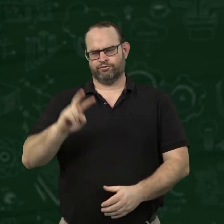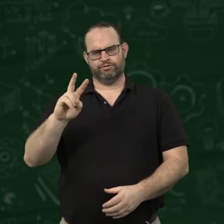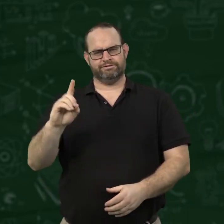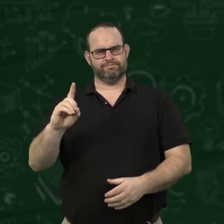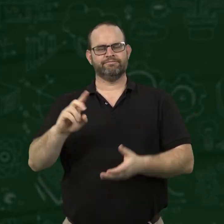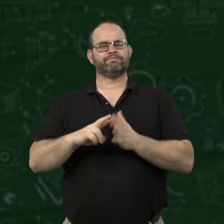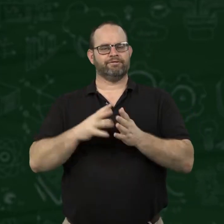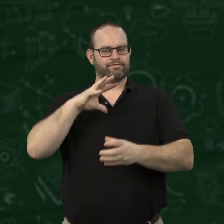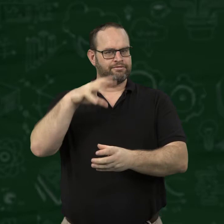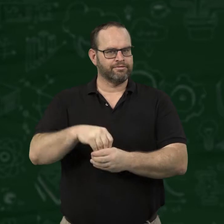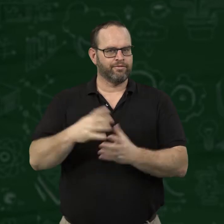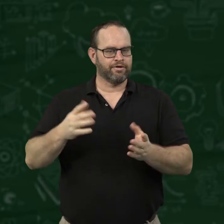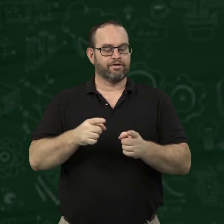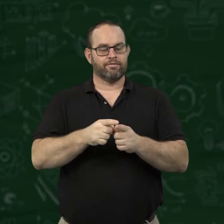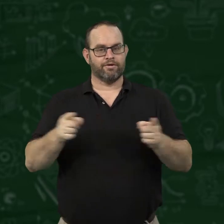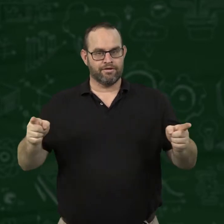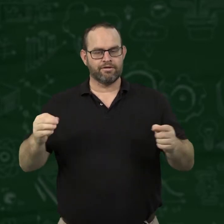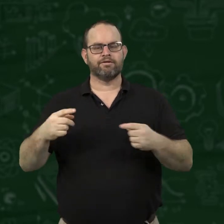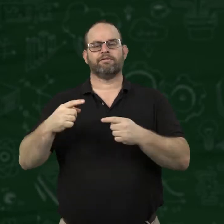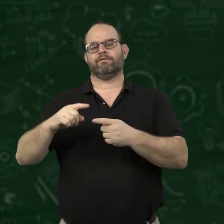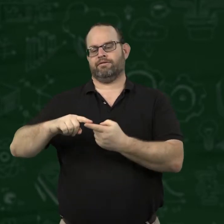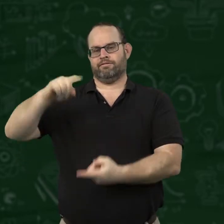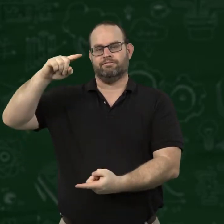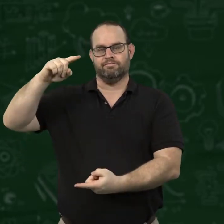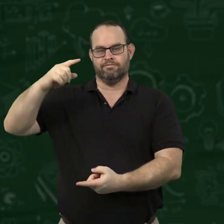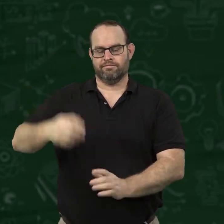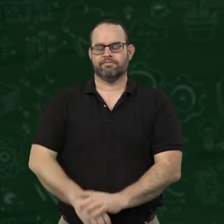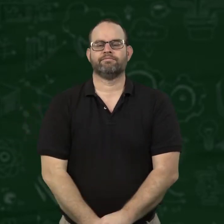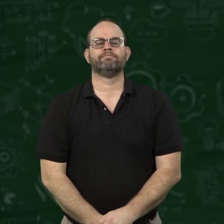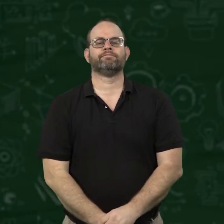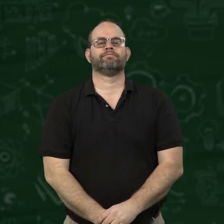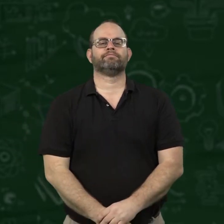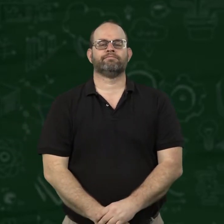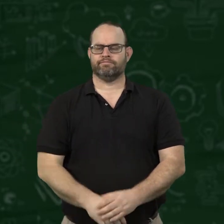A figure that has width and length is 2D.